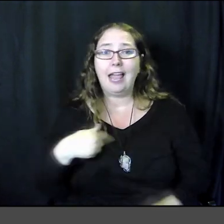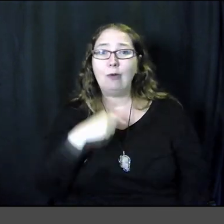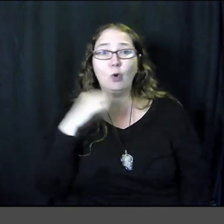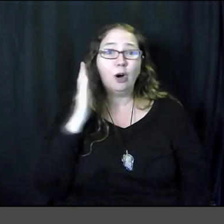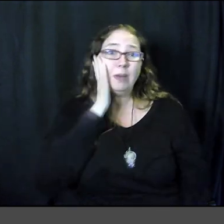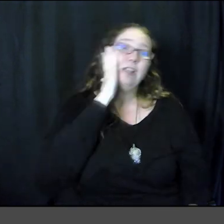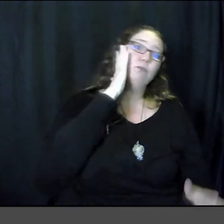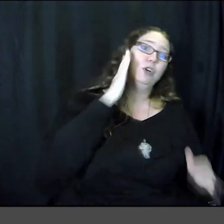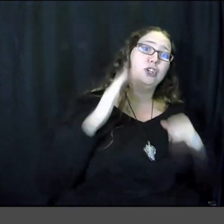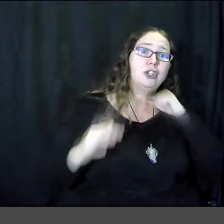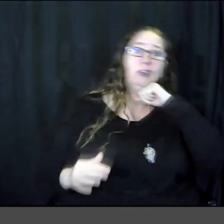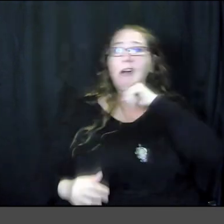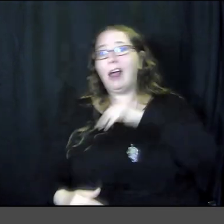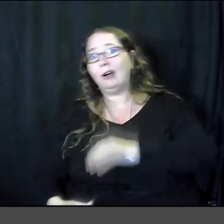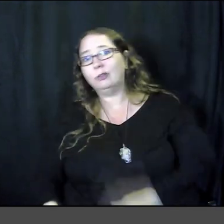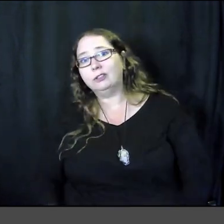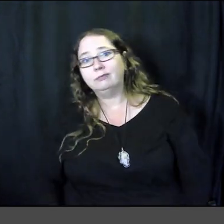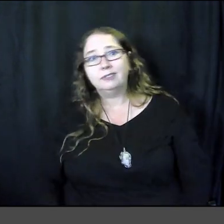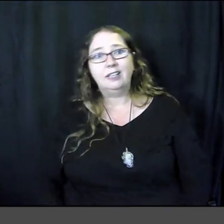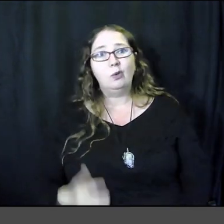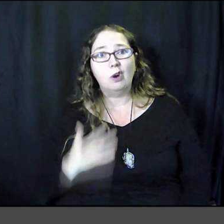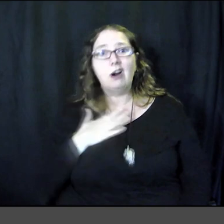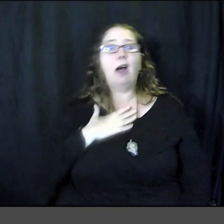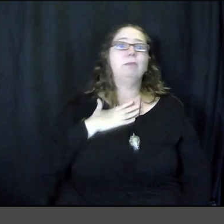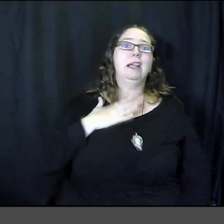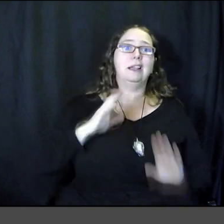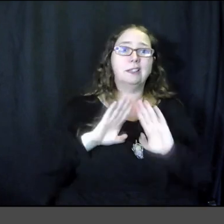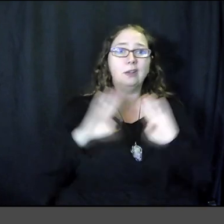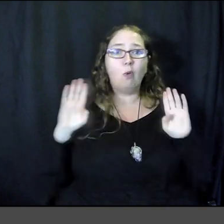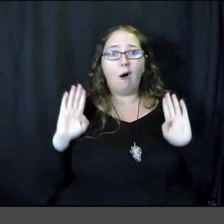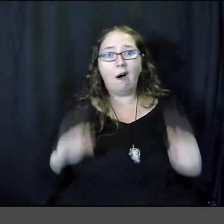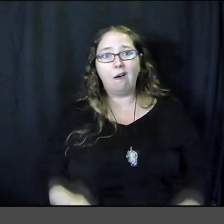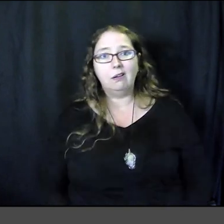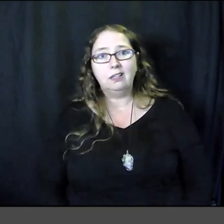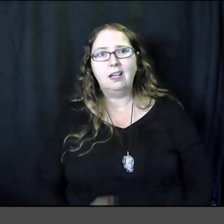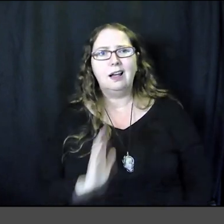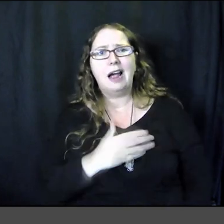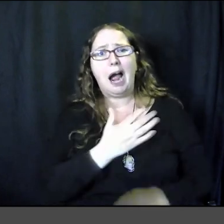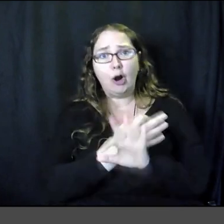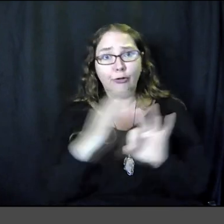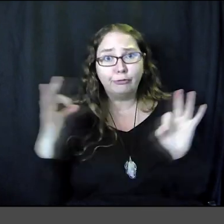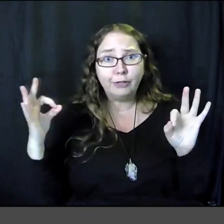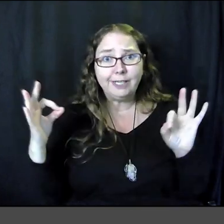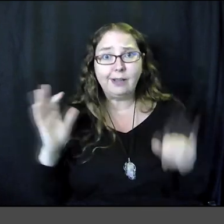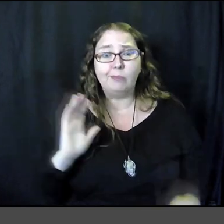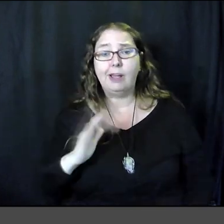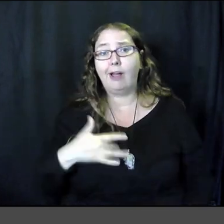AGAINST THE LAW OUR FREEDOM. OUR SENSE OF FREEDOM IS BEING ERODED.